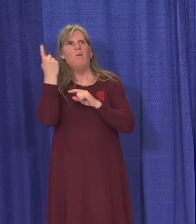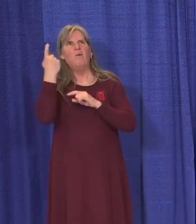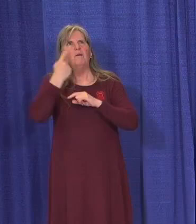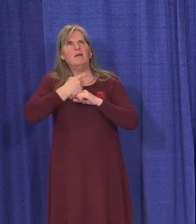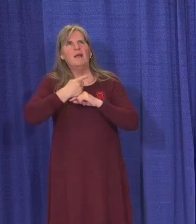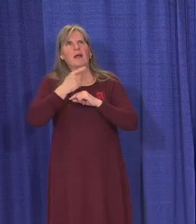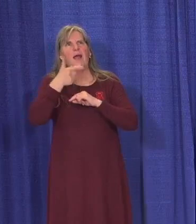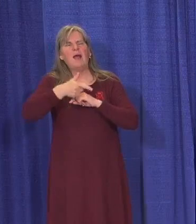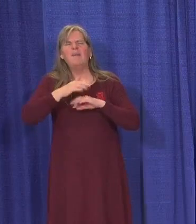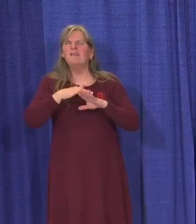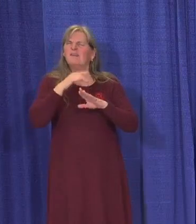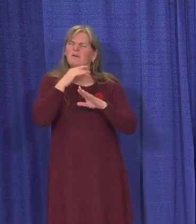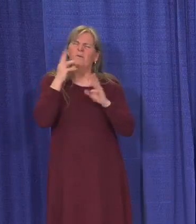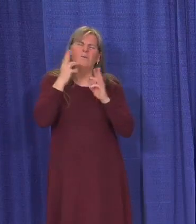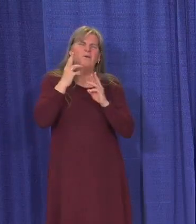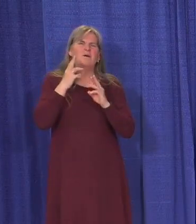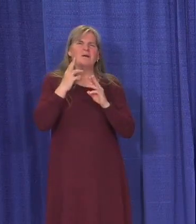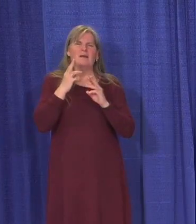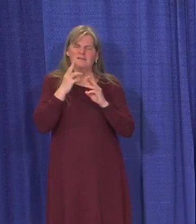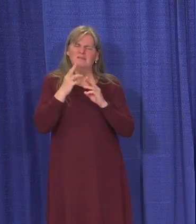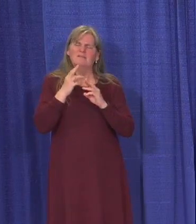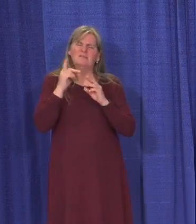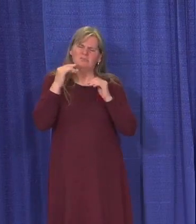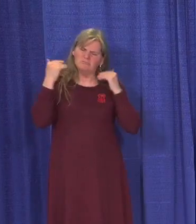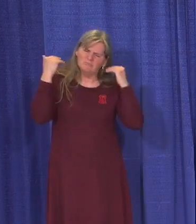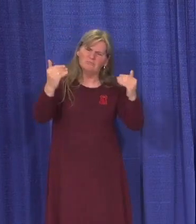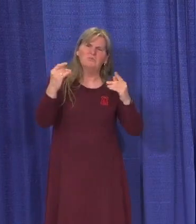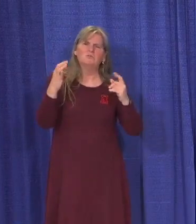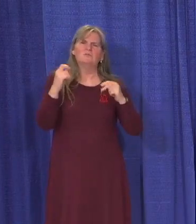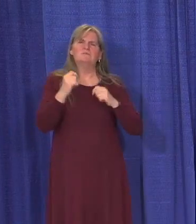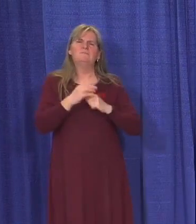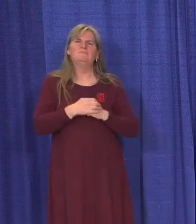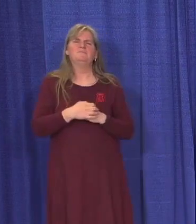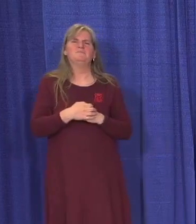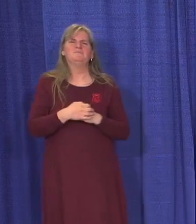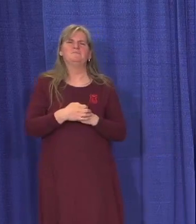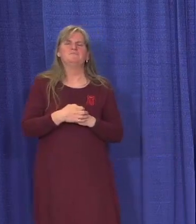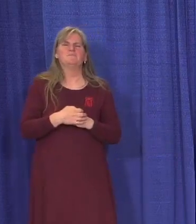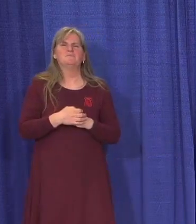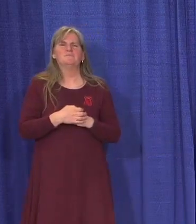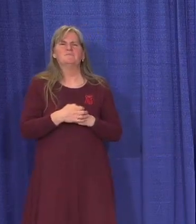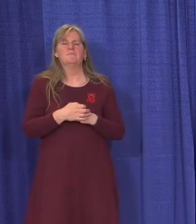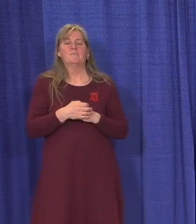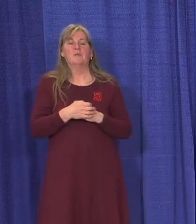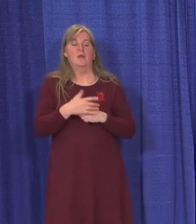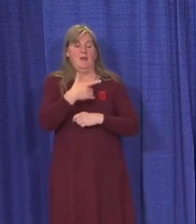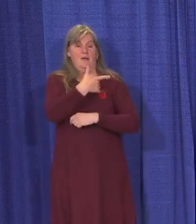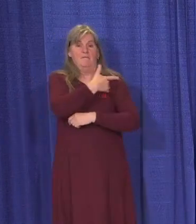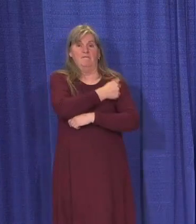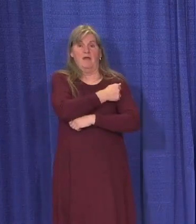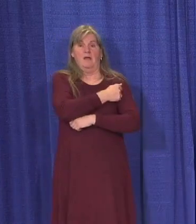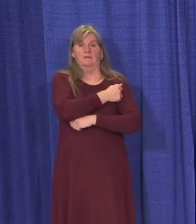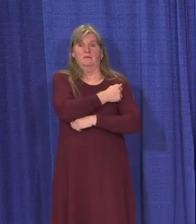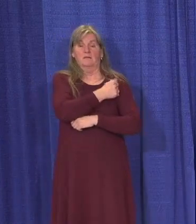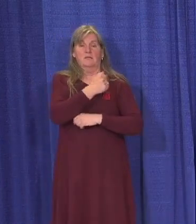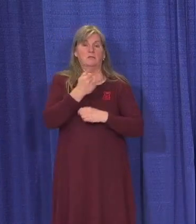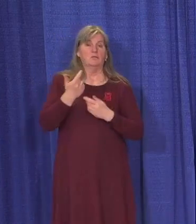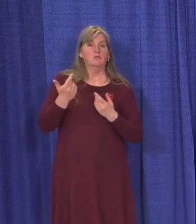The second shot is often the one you will feel more. Be prepared with a rest day the next day, please don't let that